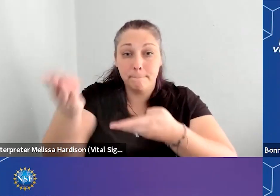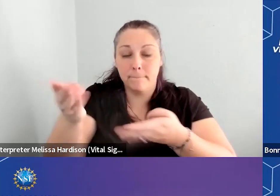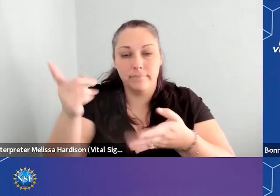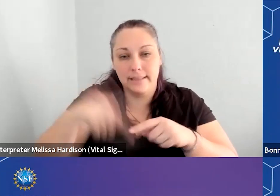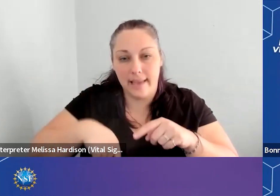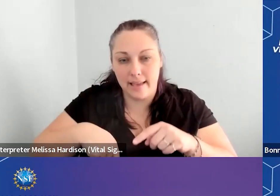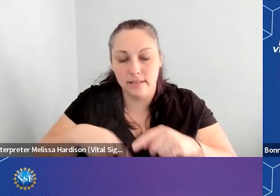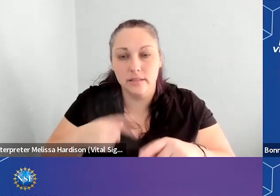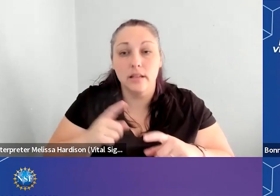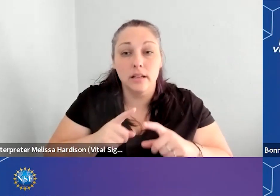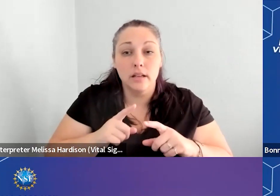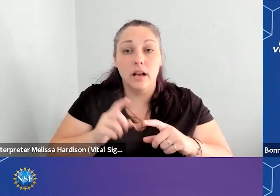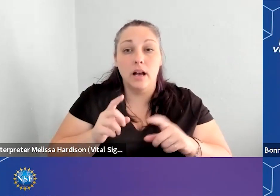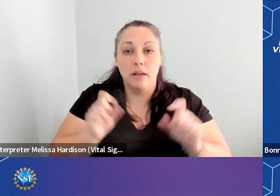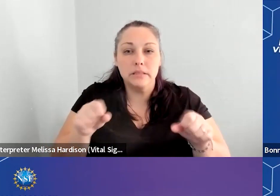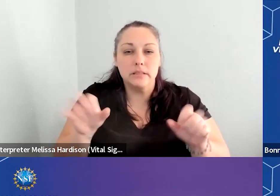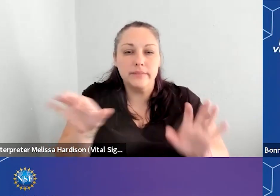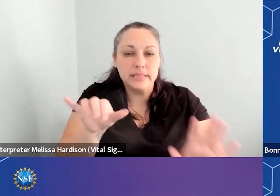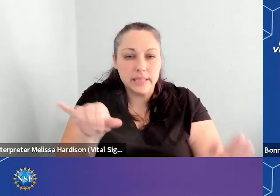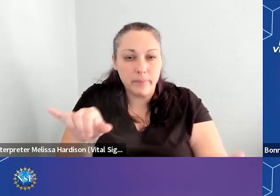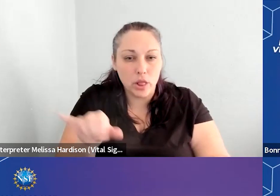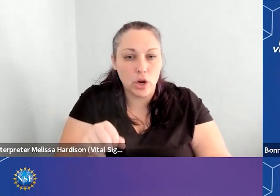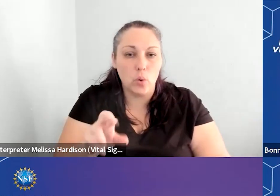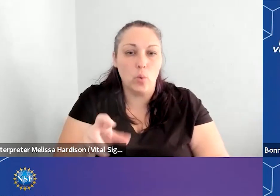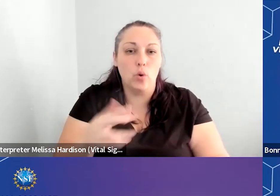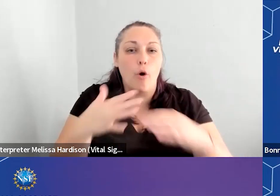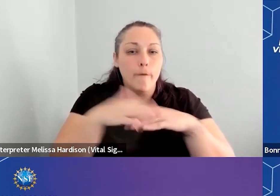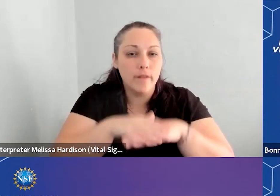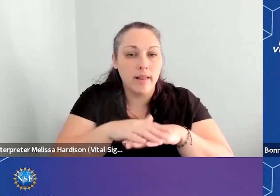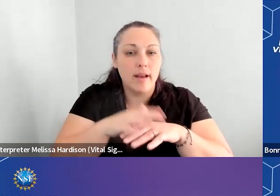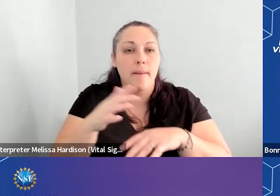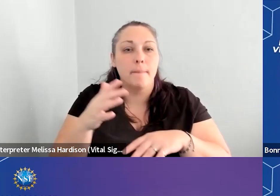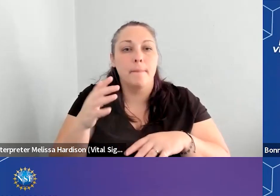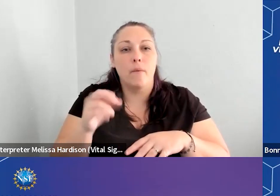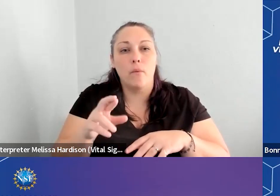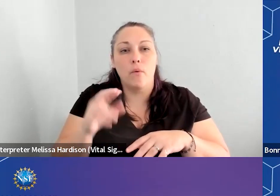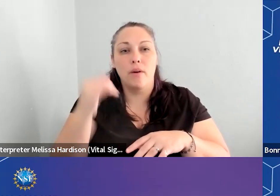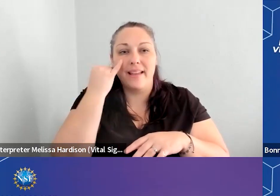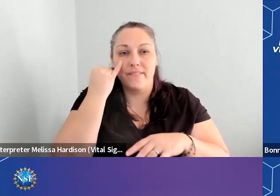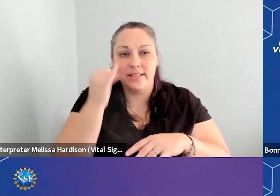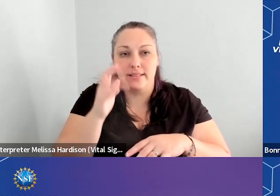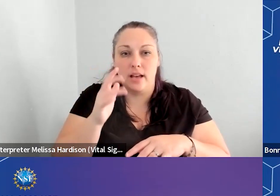But like you were saying, Bonnie, you know, if there is, or it's substantially similar,